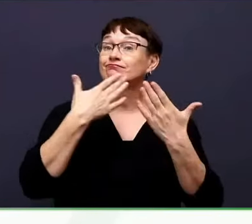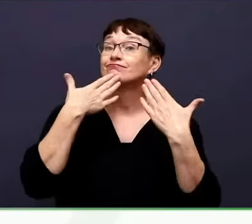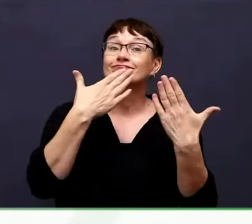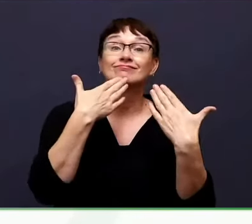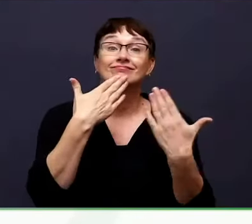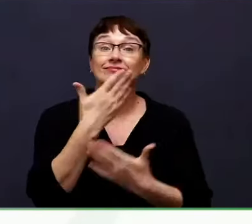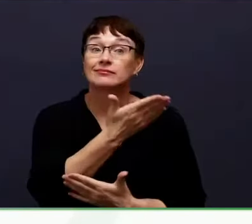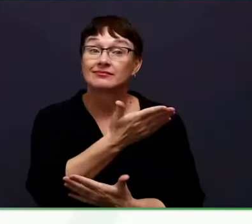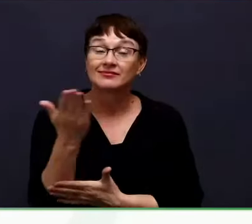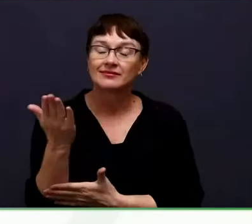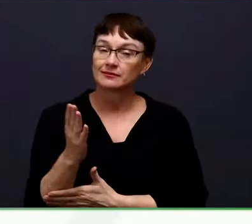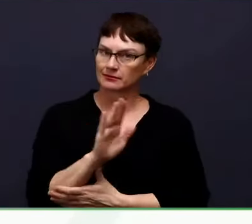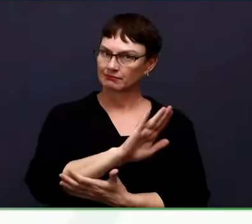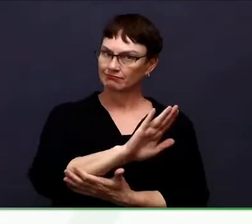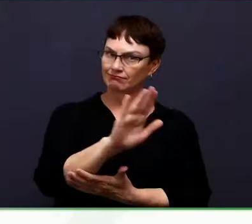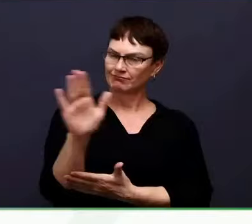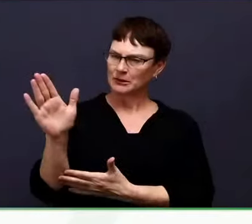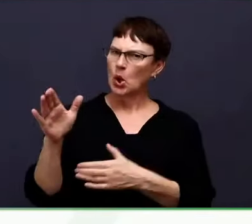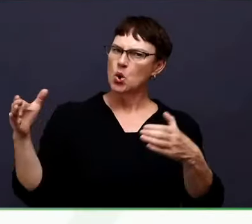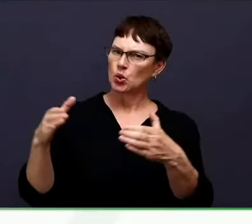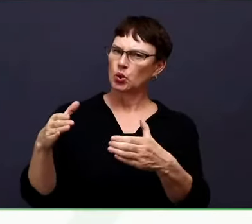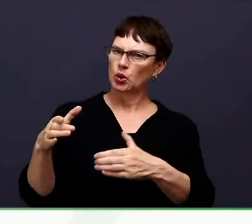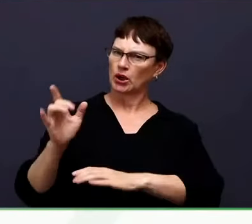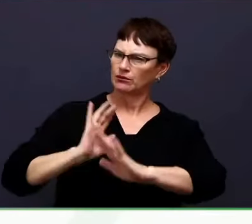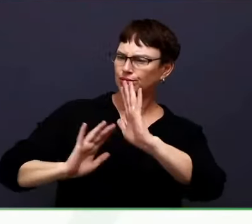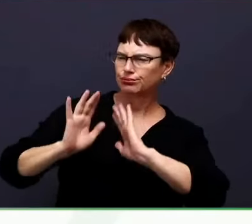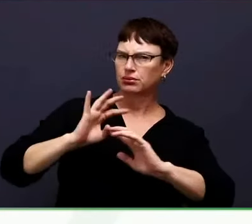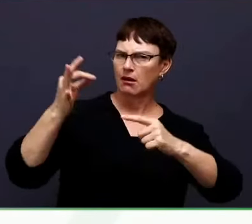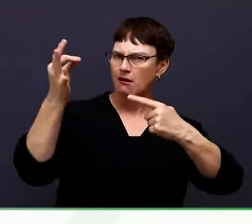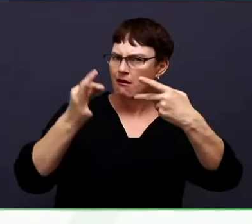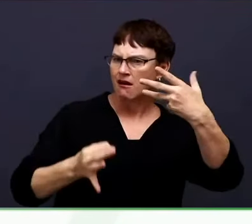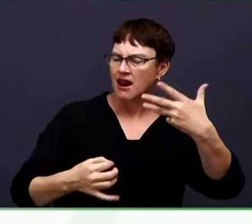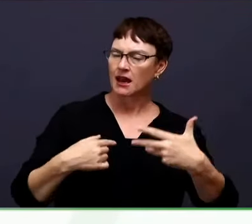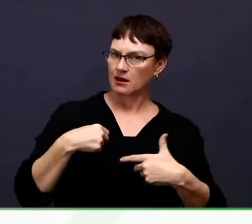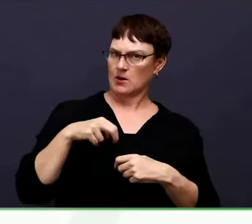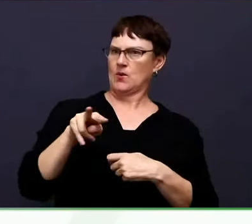interesting and diverse economy.